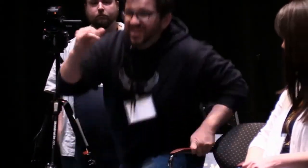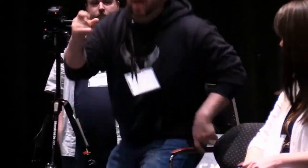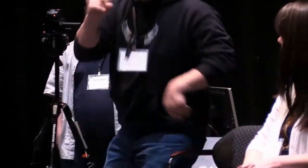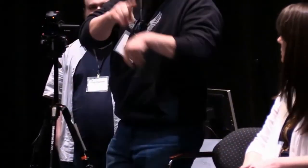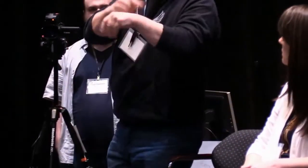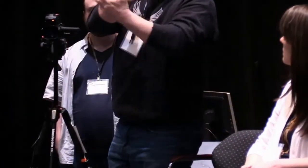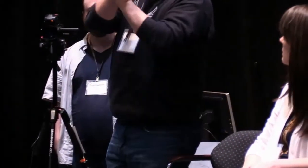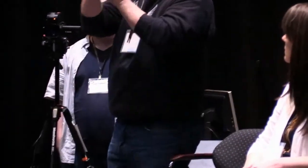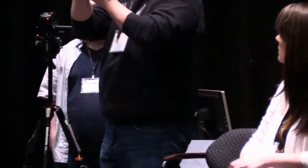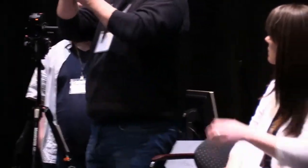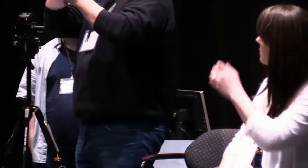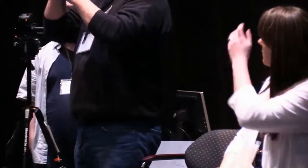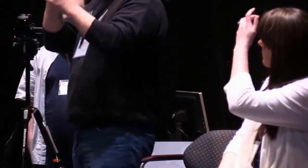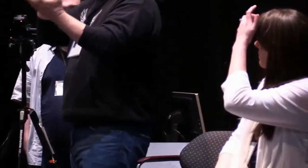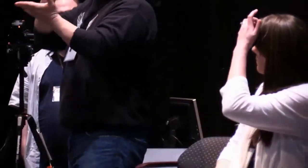It's not right now, not right now.